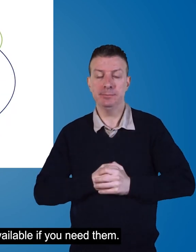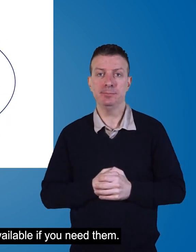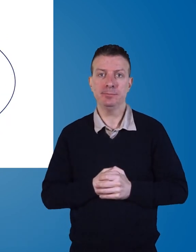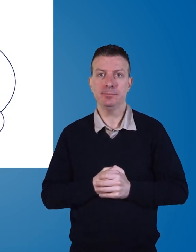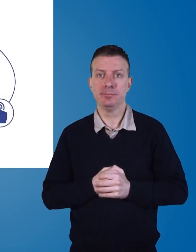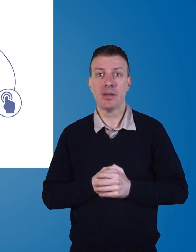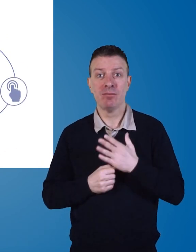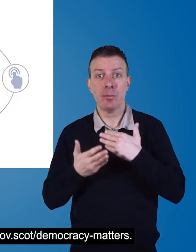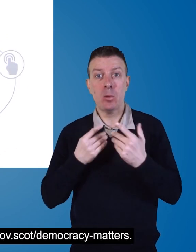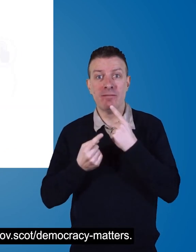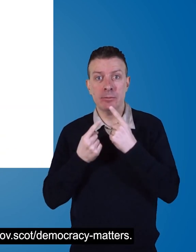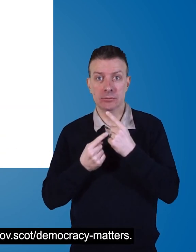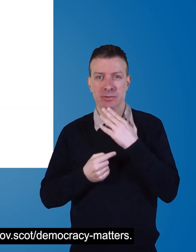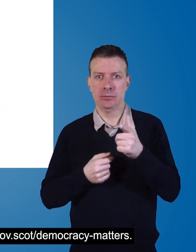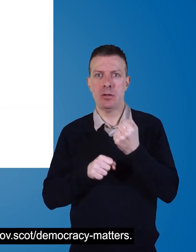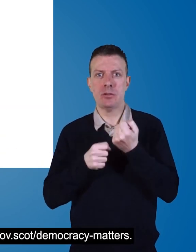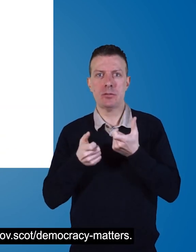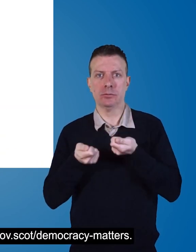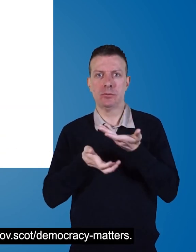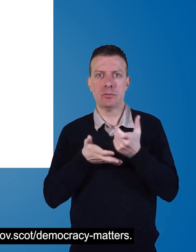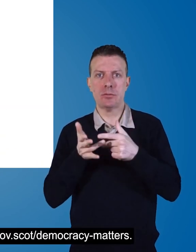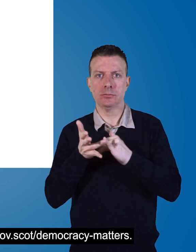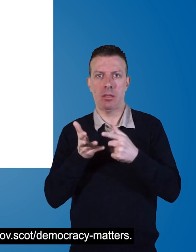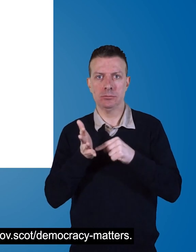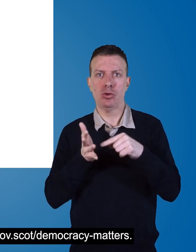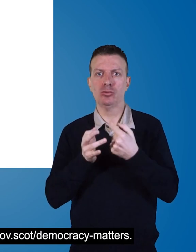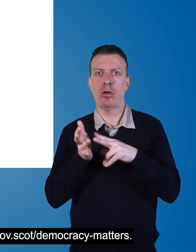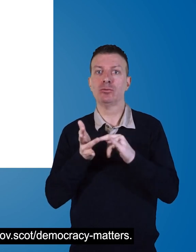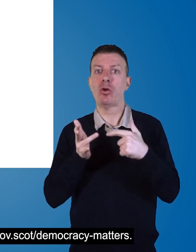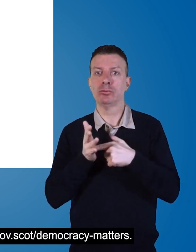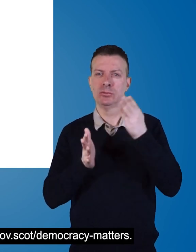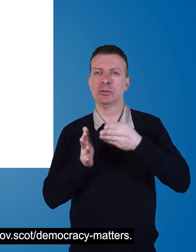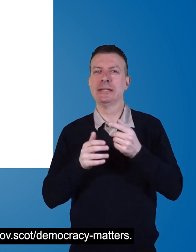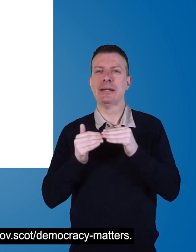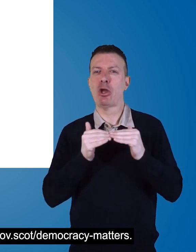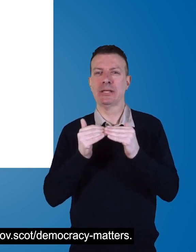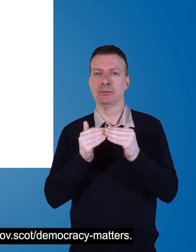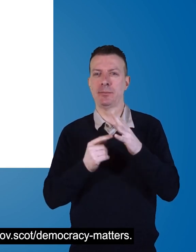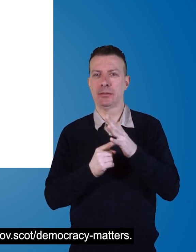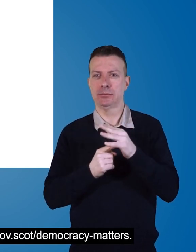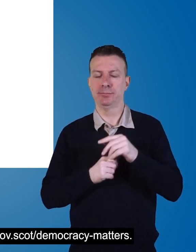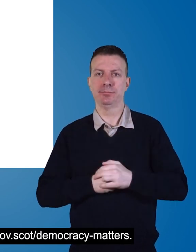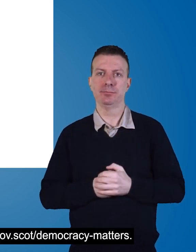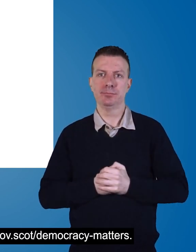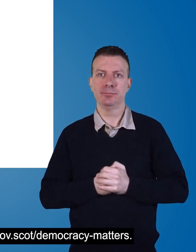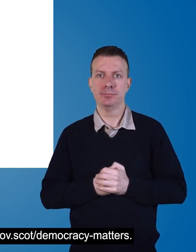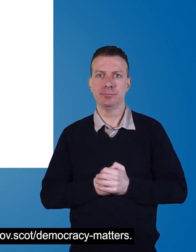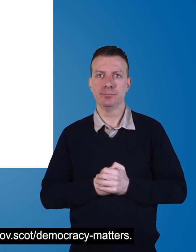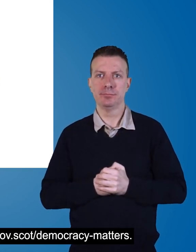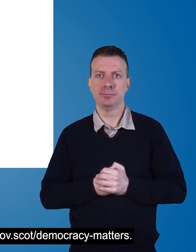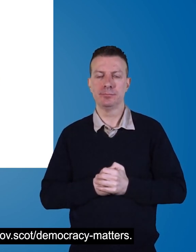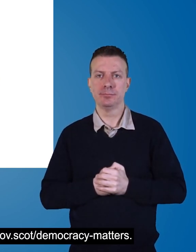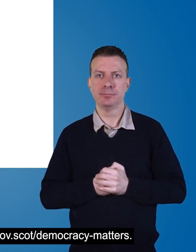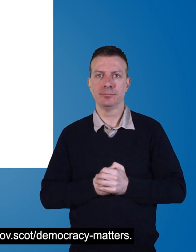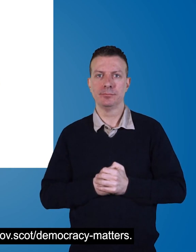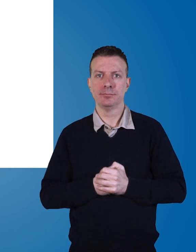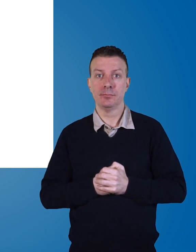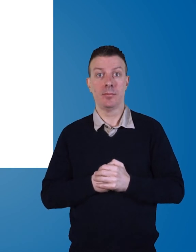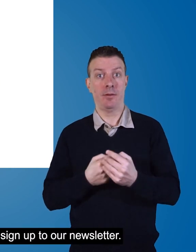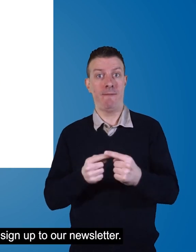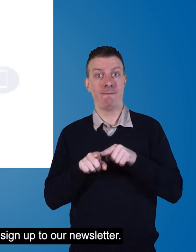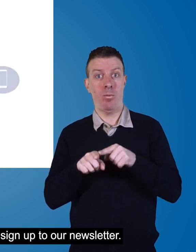need them. For more information, go to consult.gov.scot/democracymatters Follow